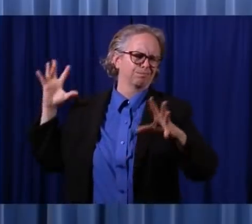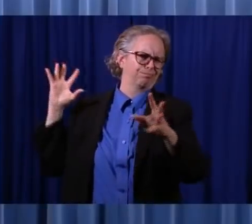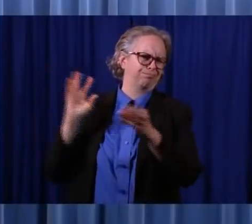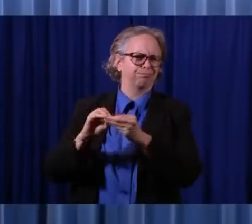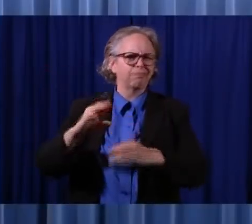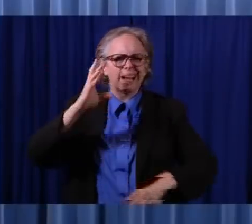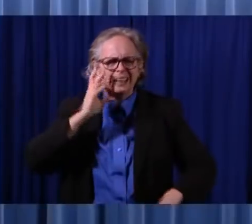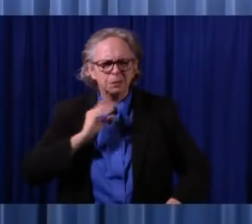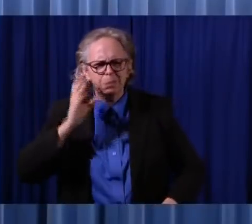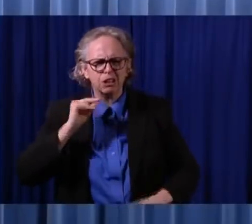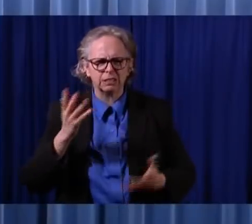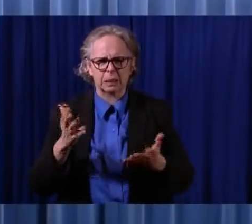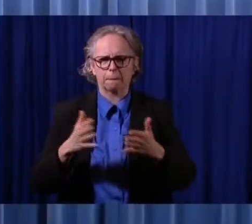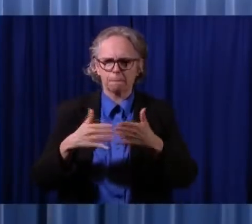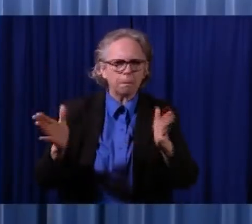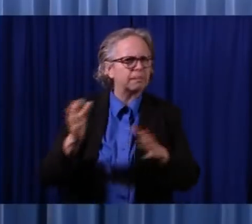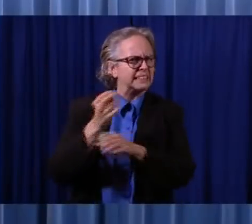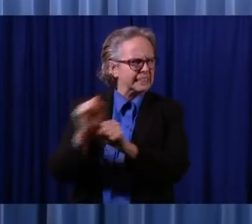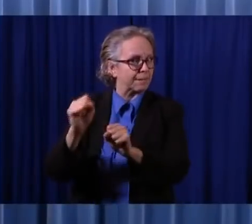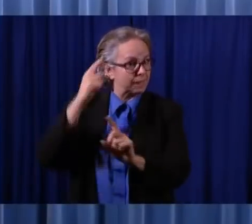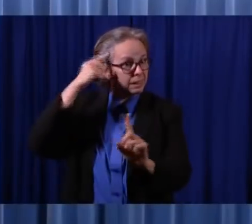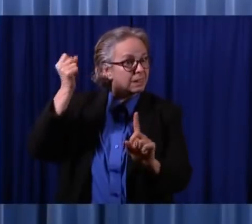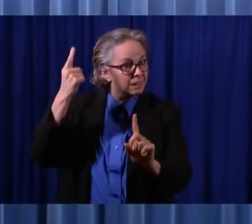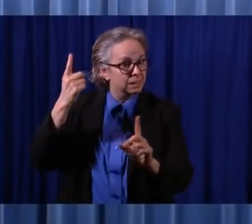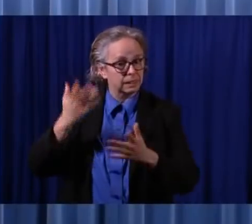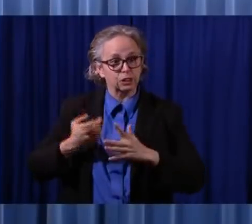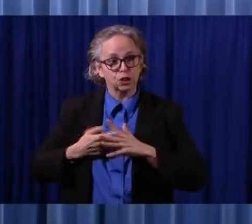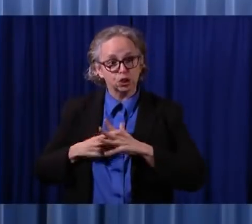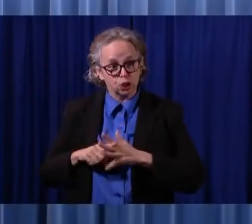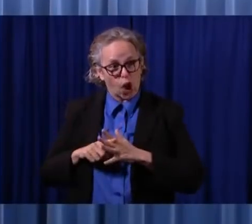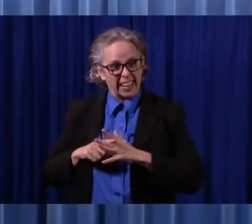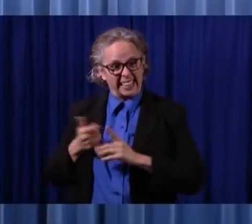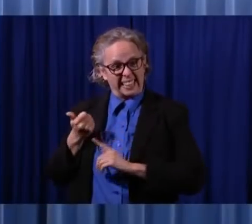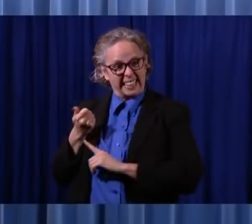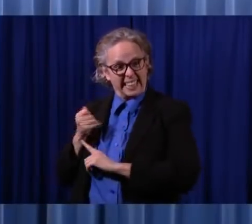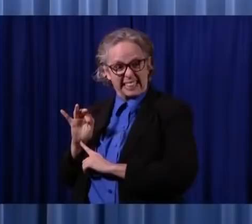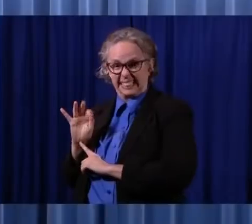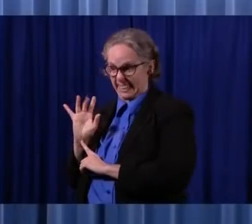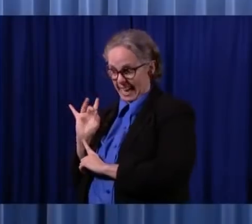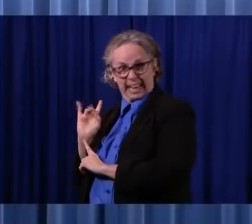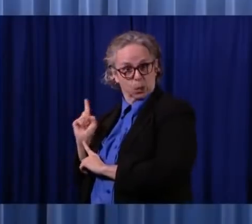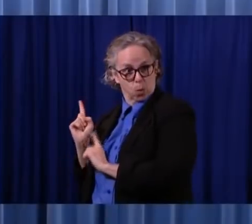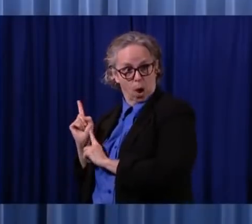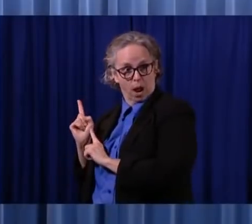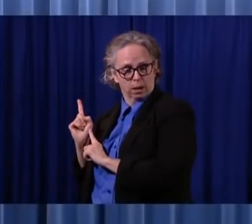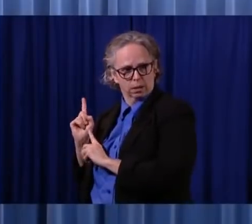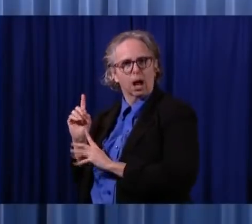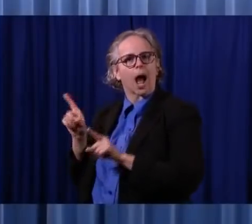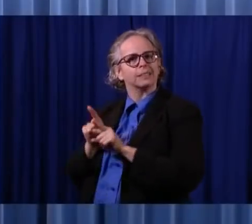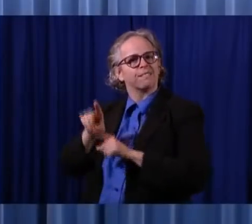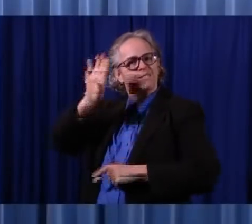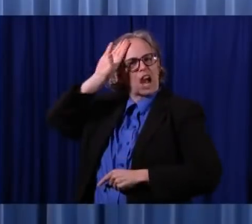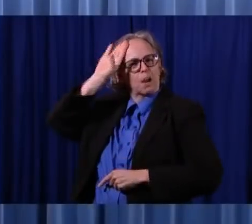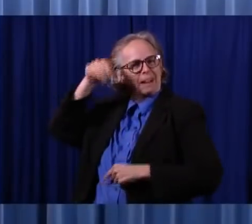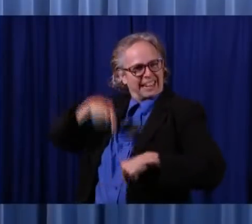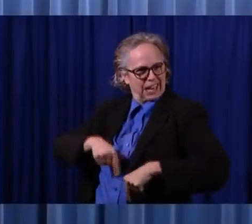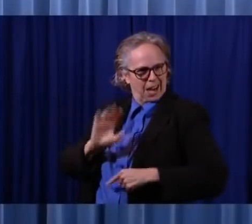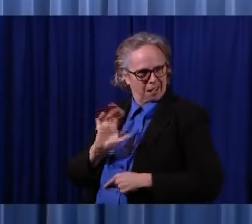PROBLEMS INSIDE THEIR HOMES. KEVIN REARDON BRINGS A LIFETIME OF EXPERIENCE IN PUBLIC SAFETY MATTERS TO THE JOB. FROM WHEN